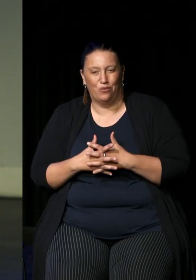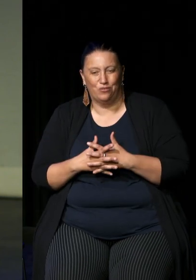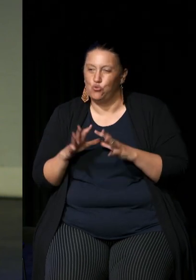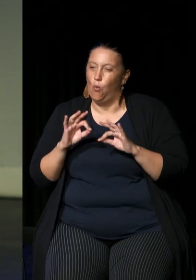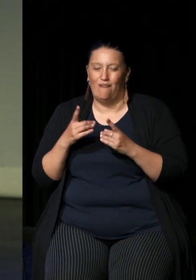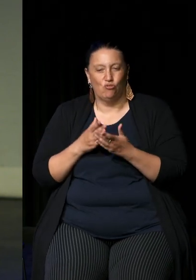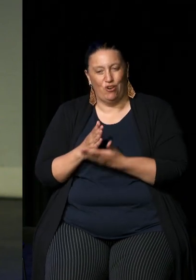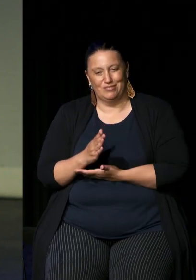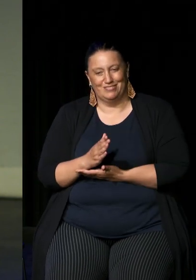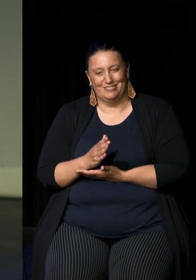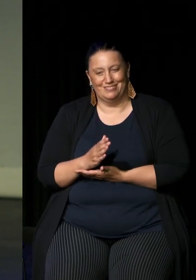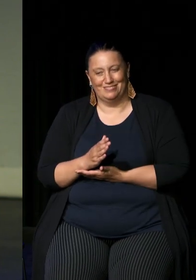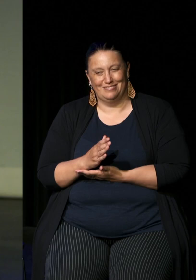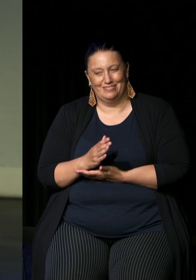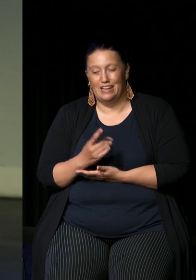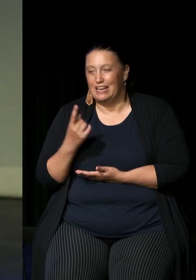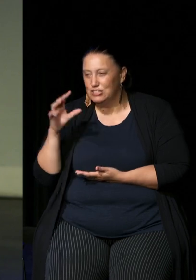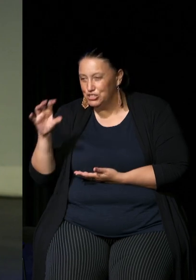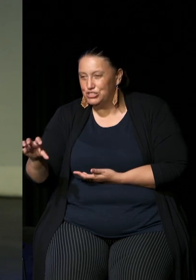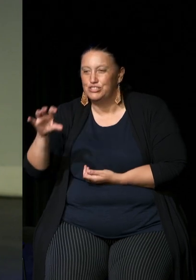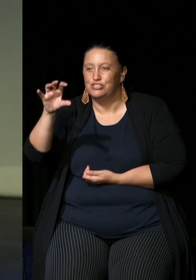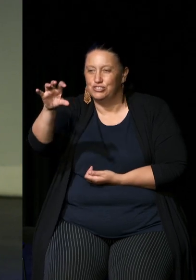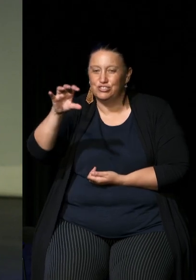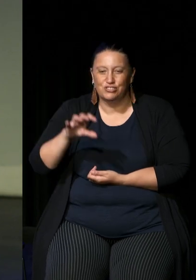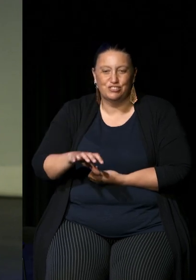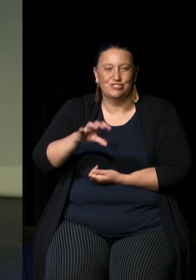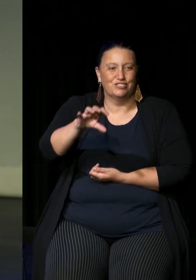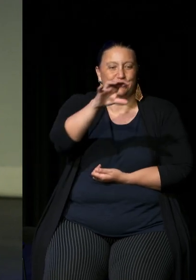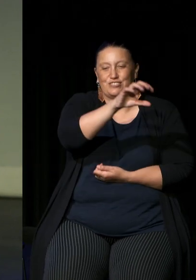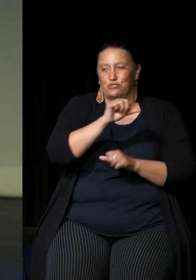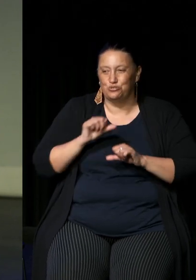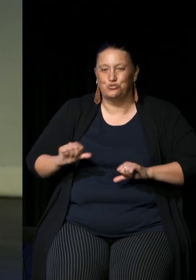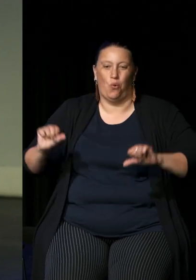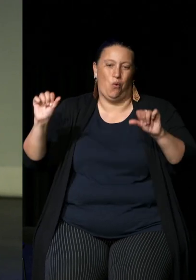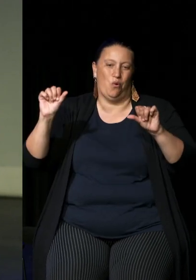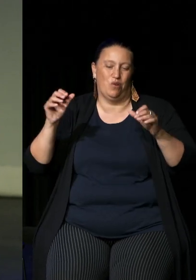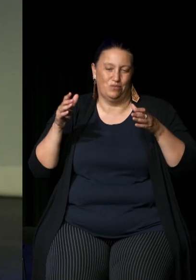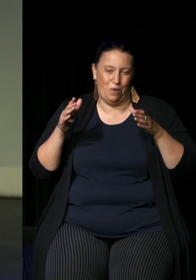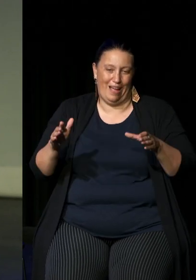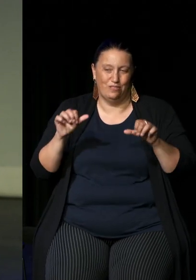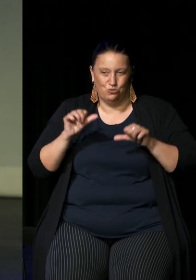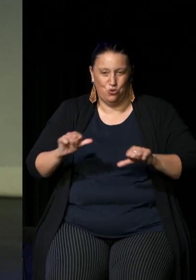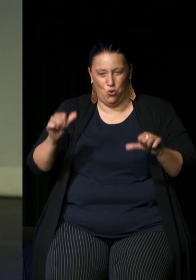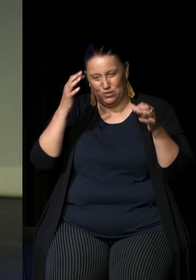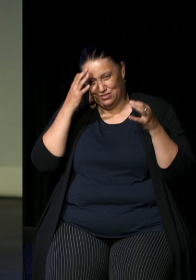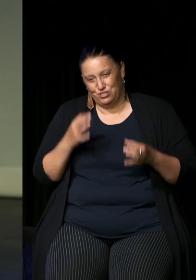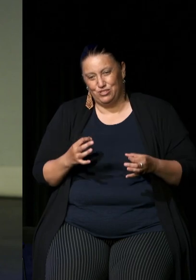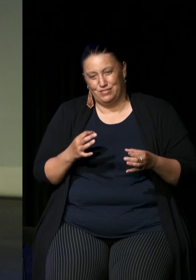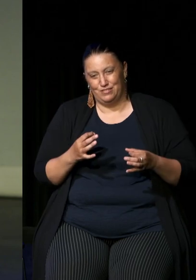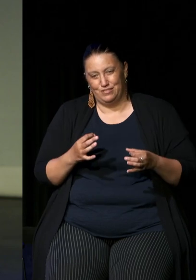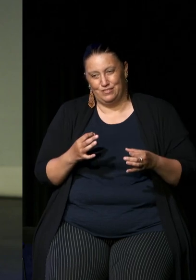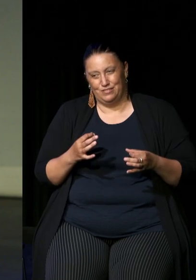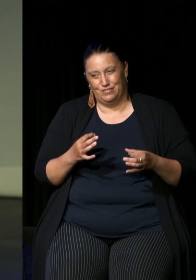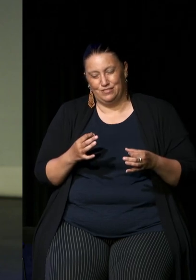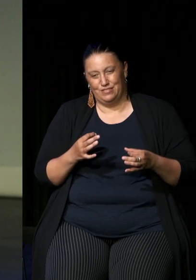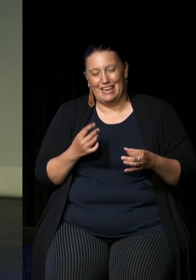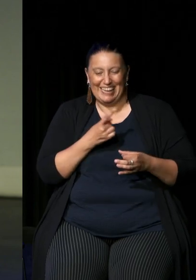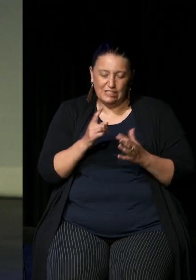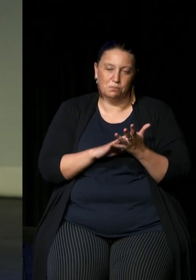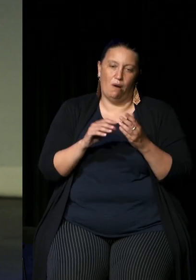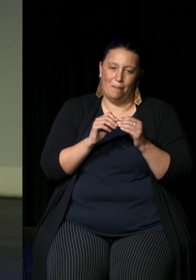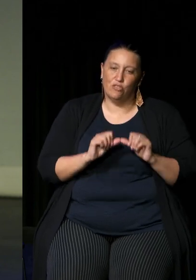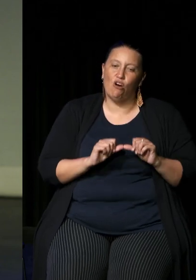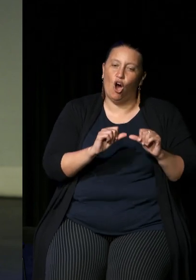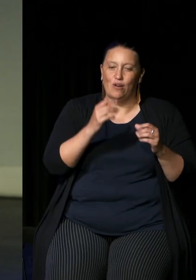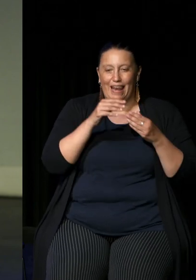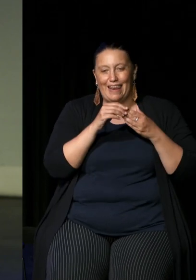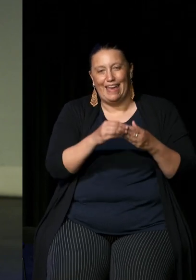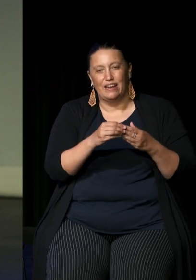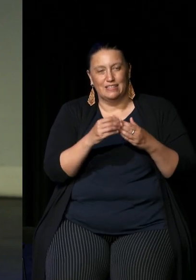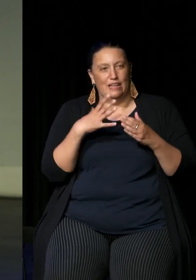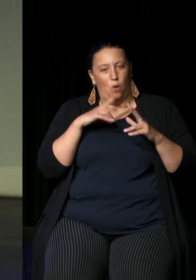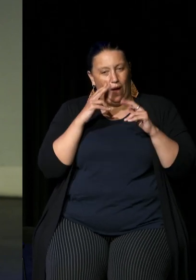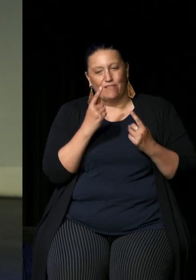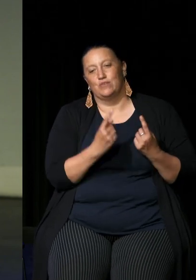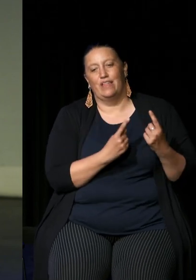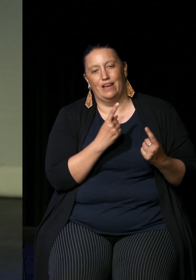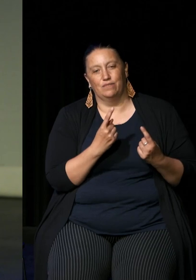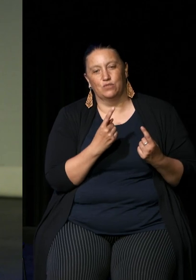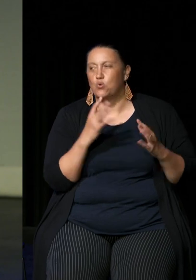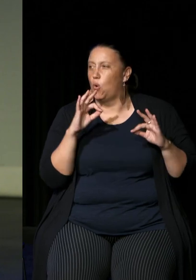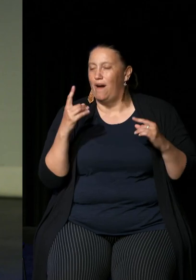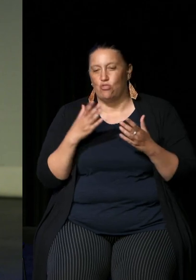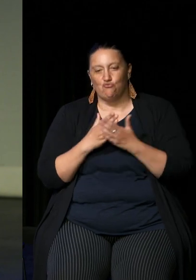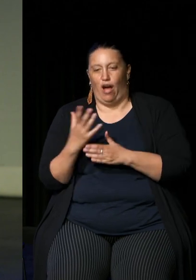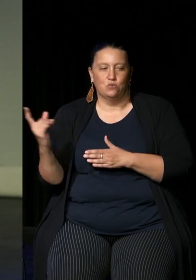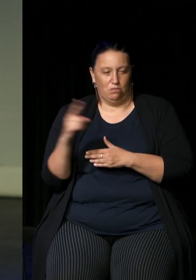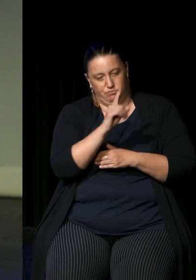that's for each Nation to decide exactly how their leaders are looking after each other and they're a